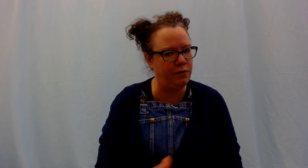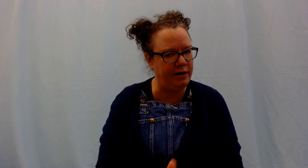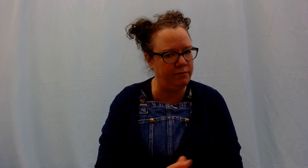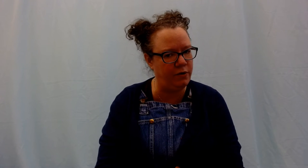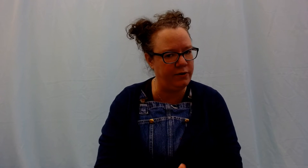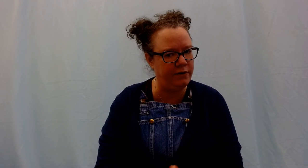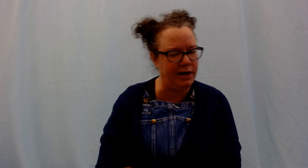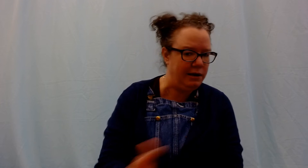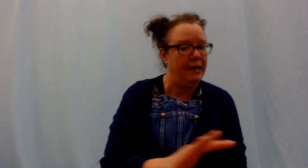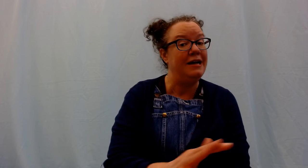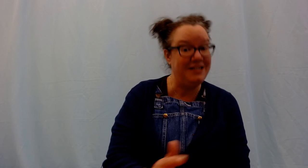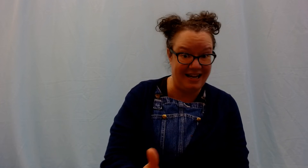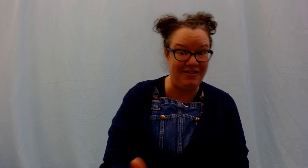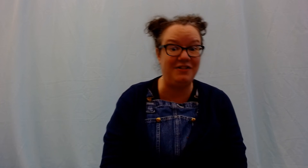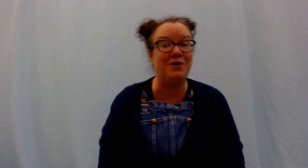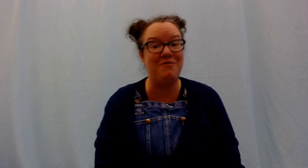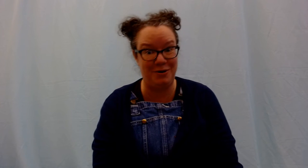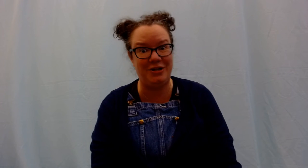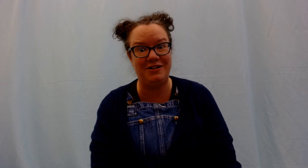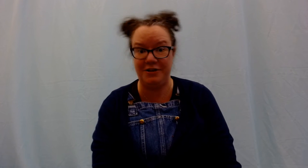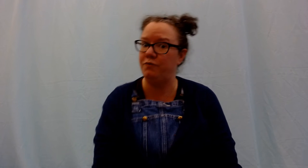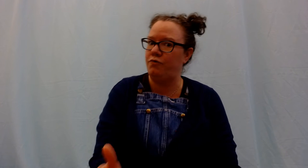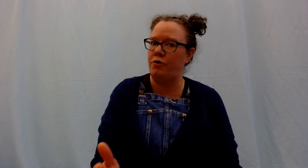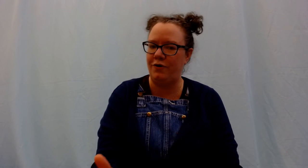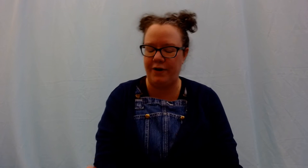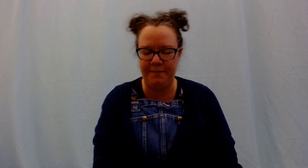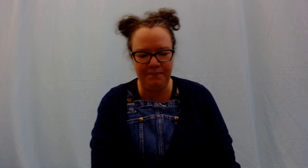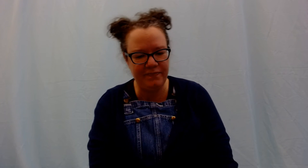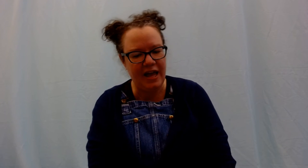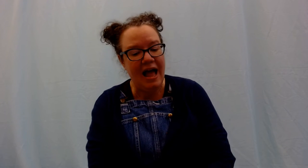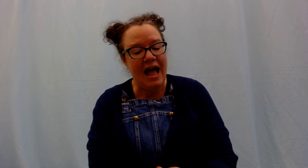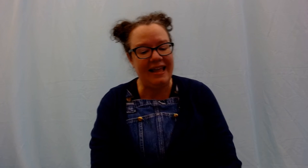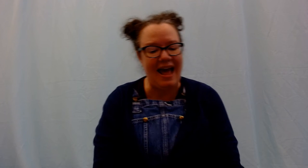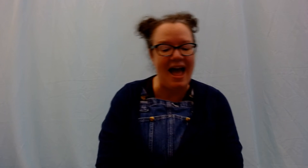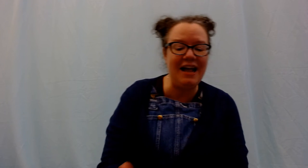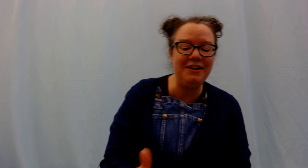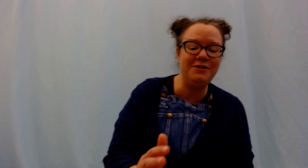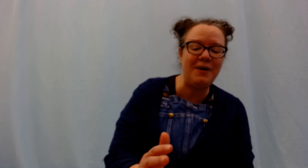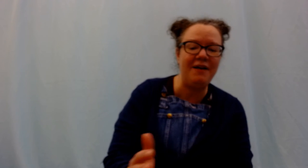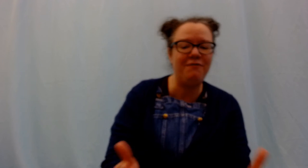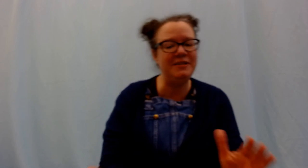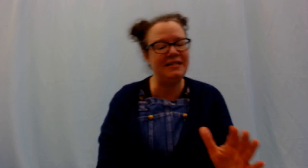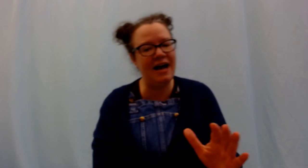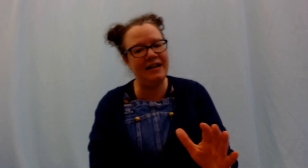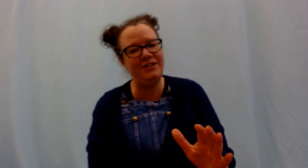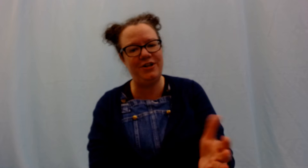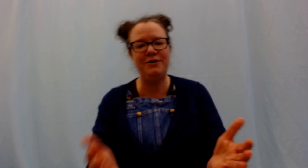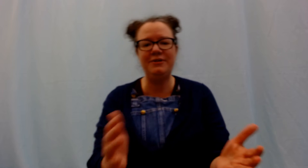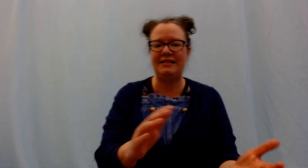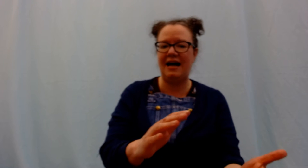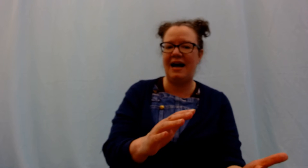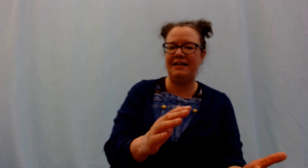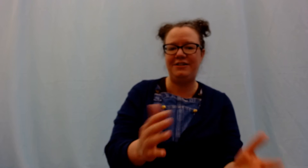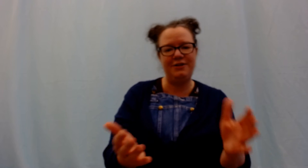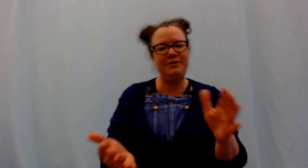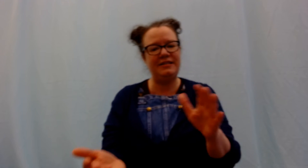quite rolling over yet to get that sort of motion to roll over. #Can you sway from side to side to#